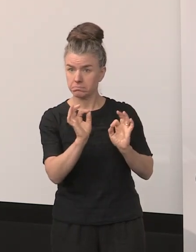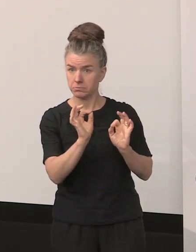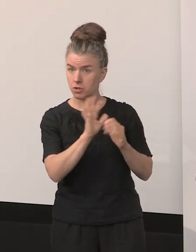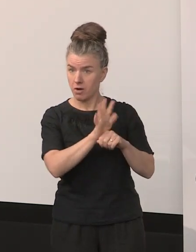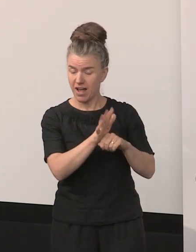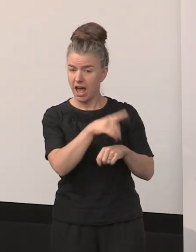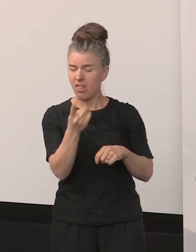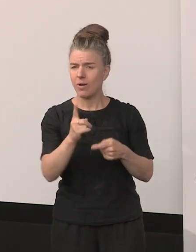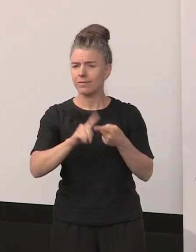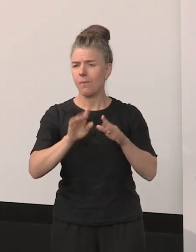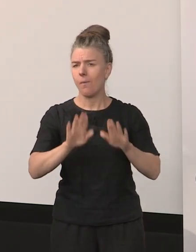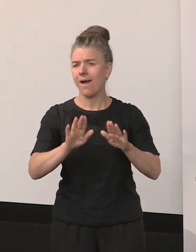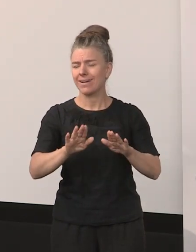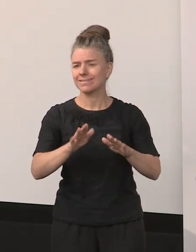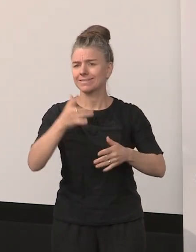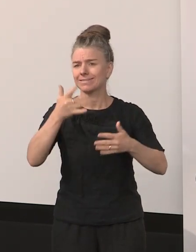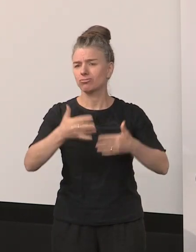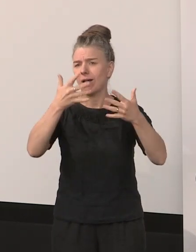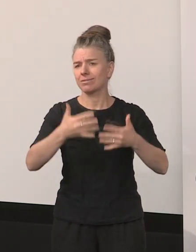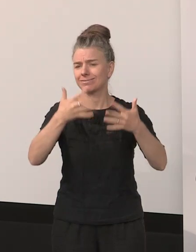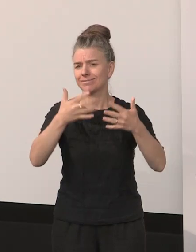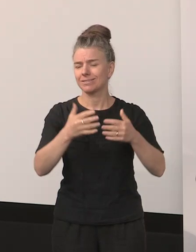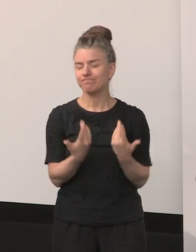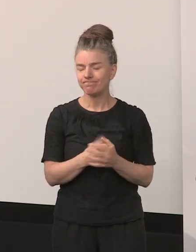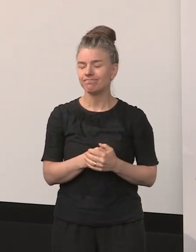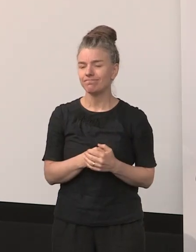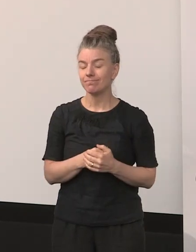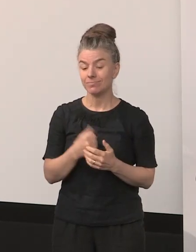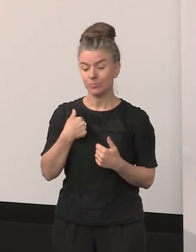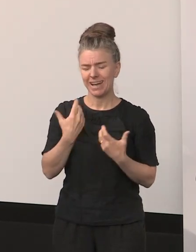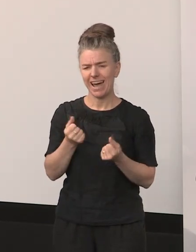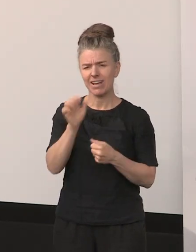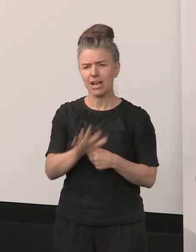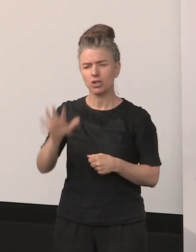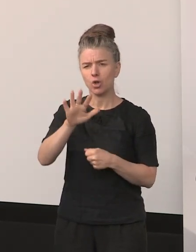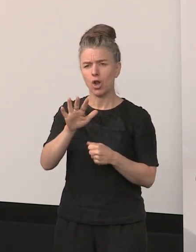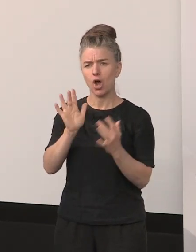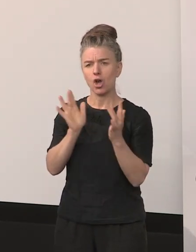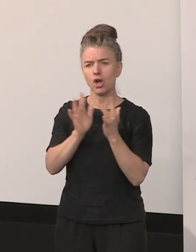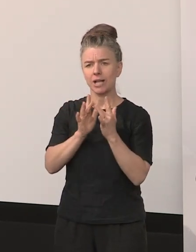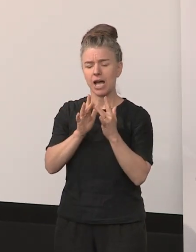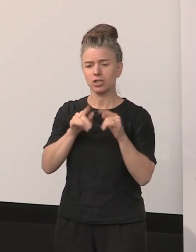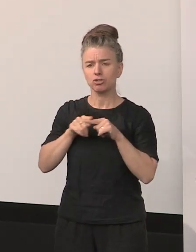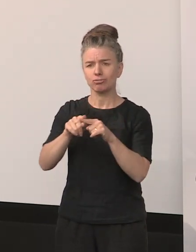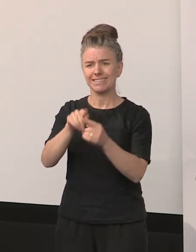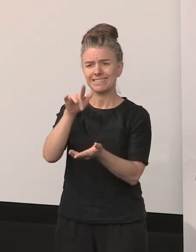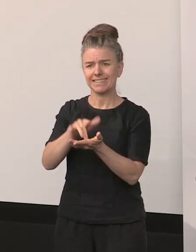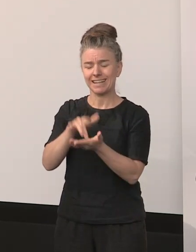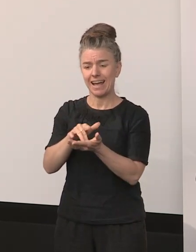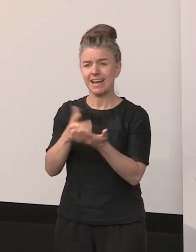has returned a negative test and the other one the result